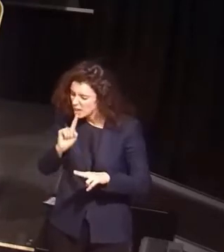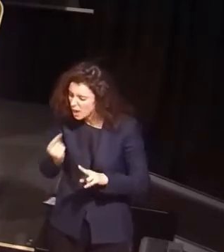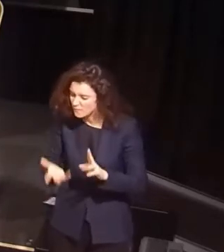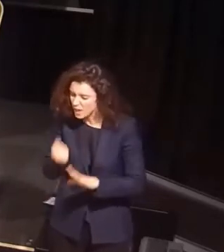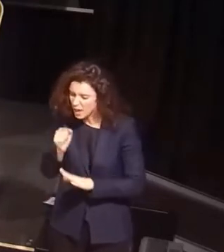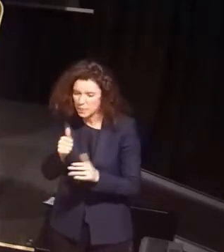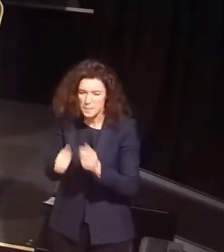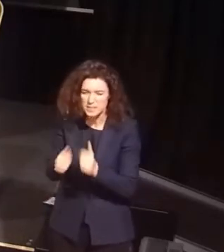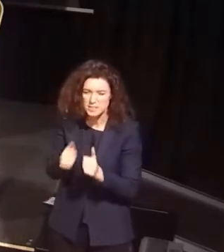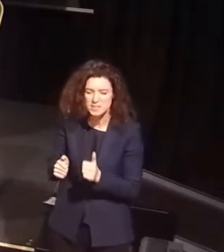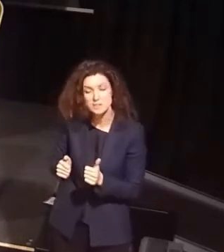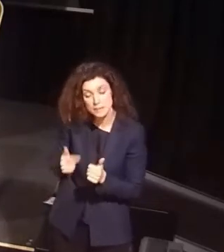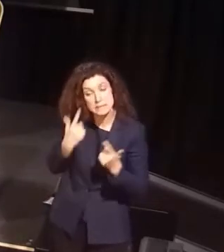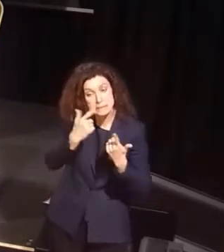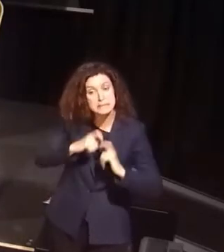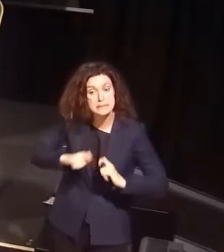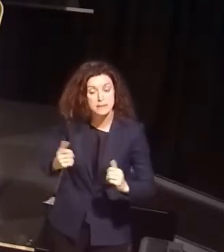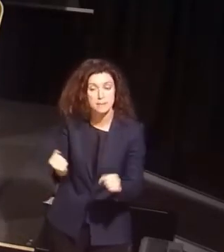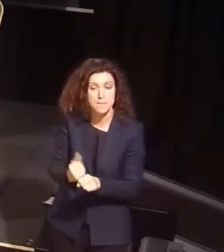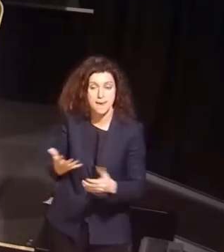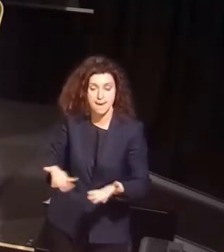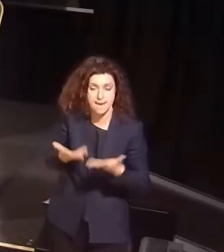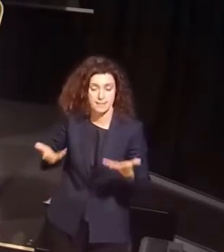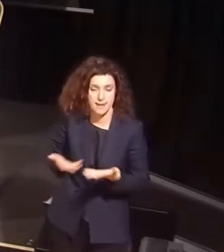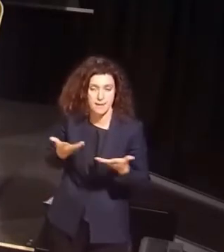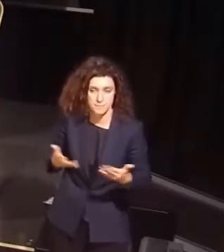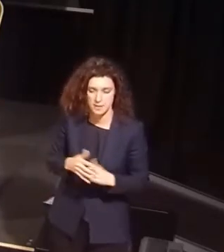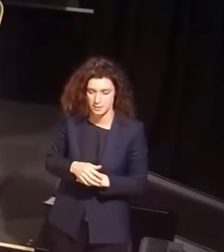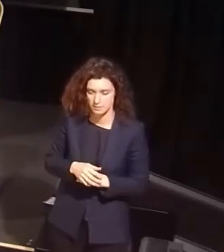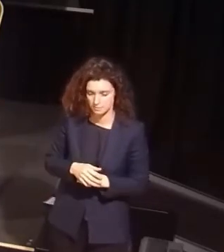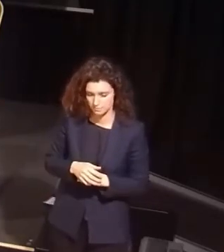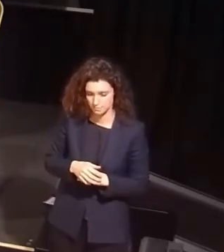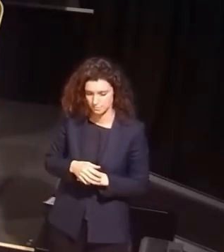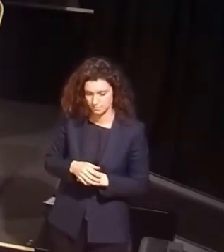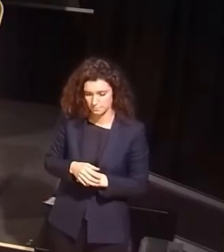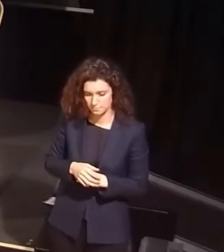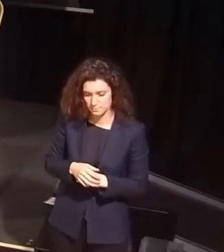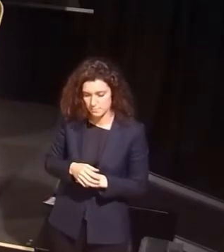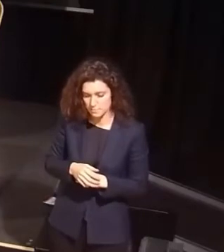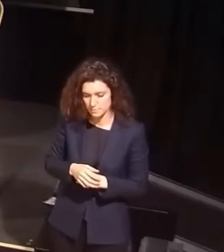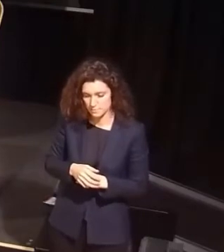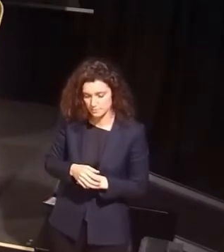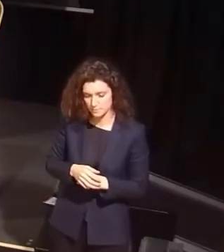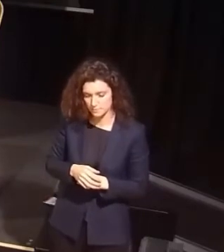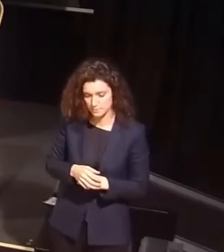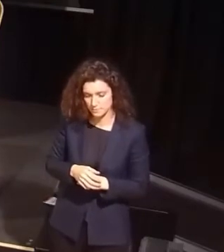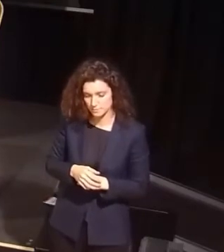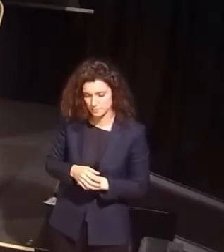And then we placed them on his weakened side. So in an average play time of around 30 minutes,